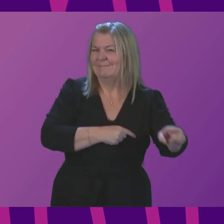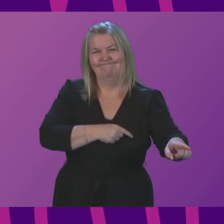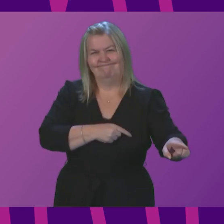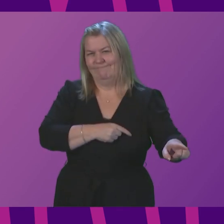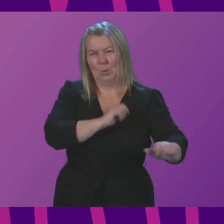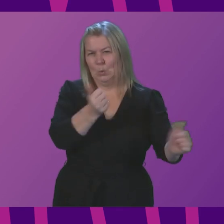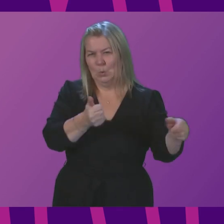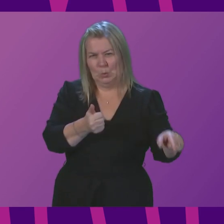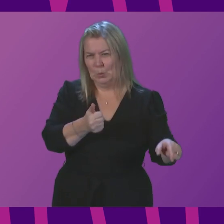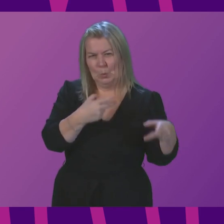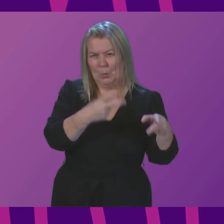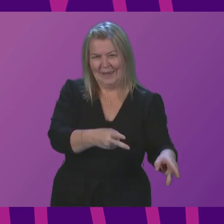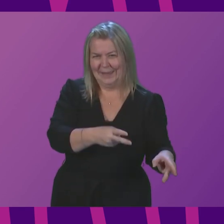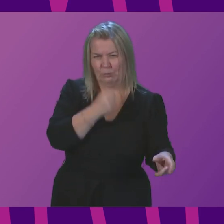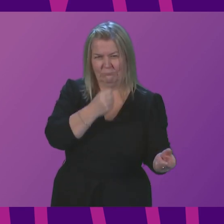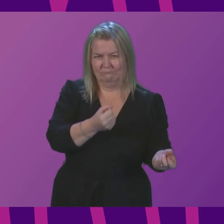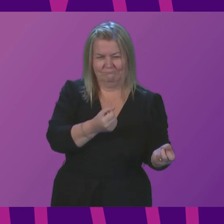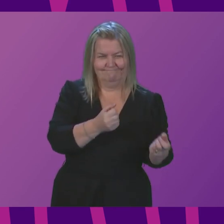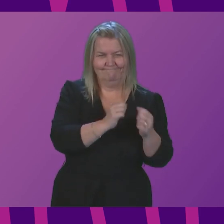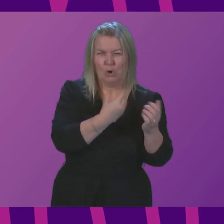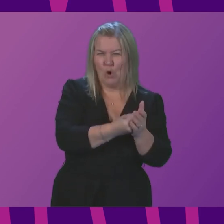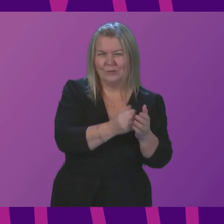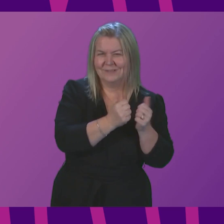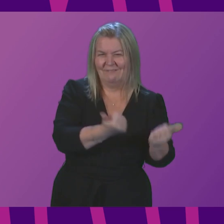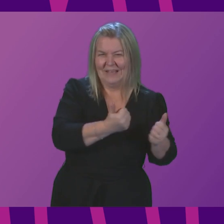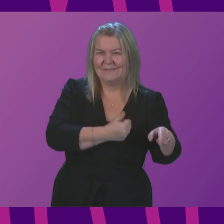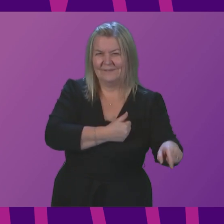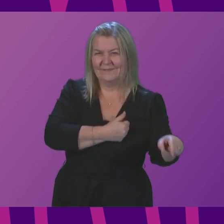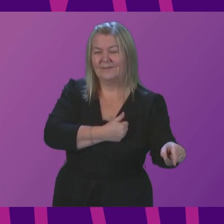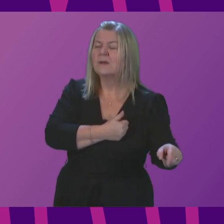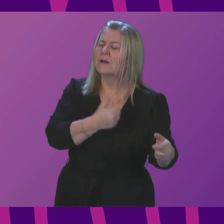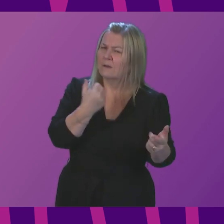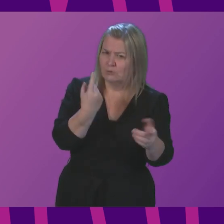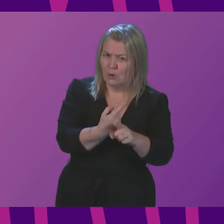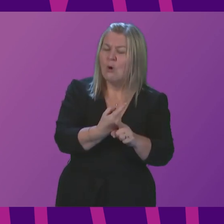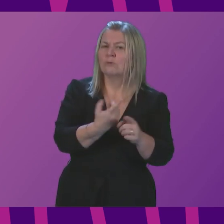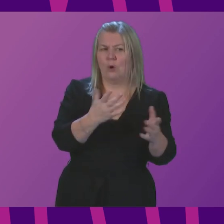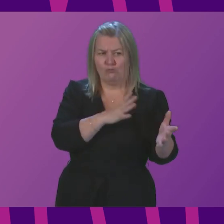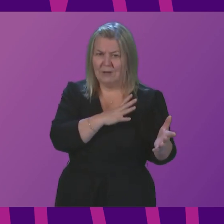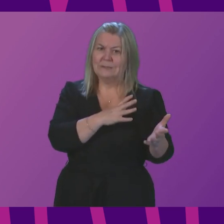I have already spoken about the increased costs of Hinkley Point C. Internal analysis